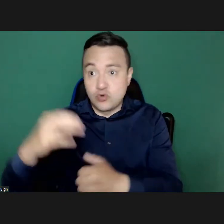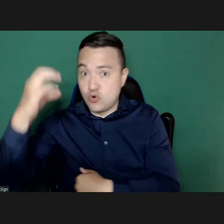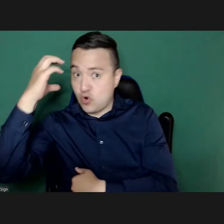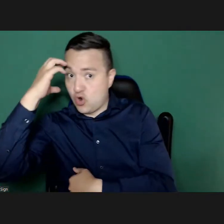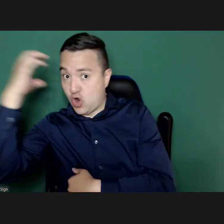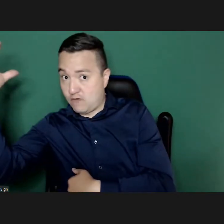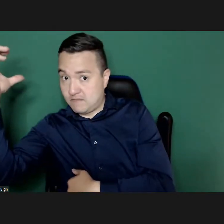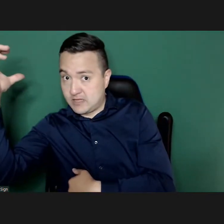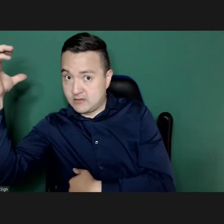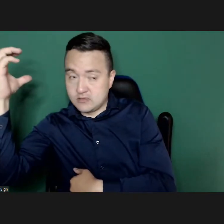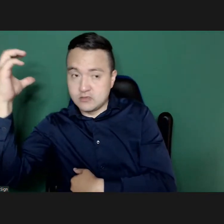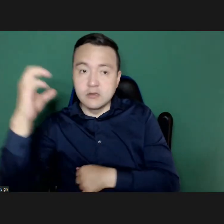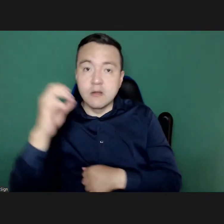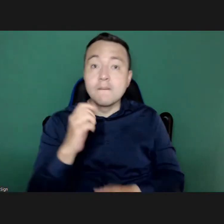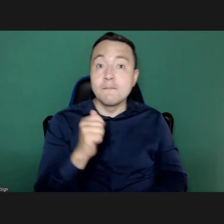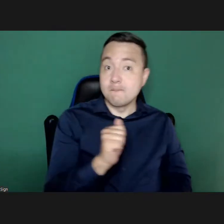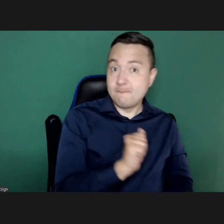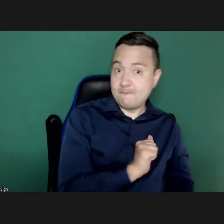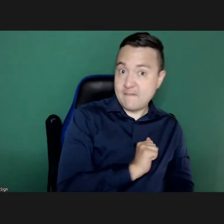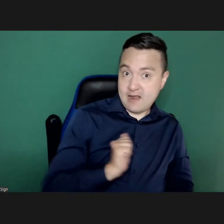That is, to improve NCD services during the time of COVID?